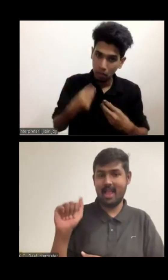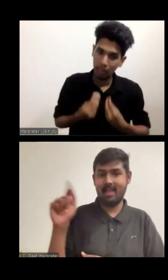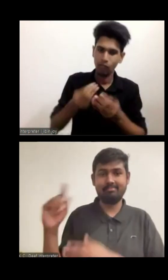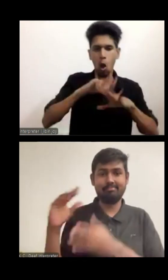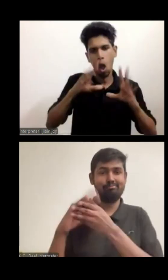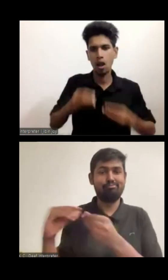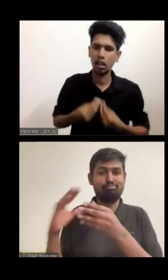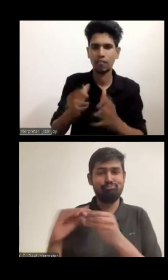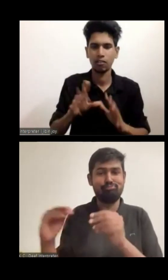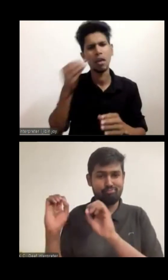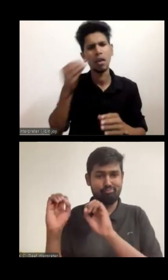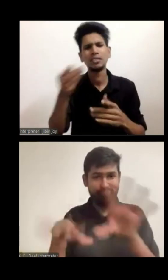So that's what we are also focusing on.